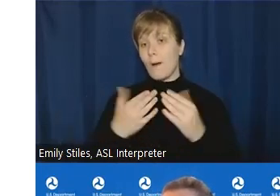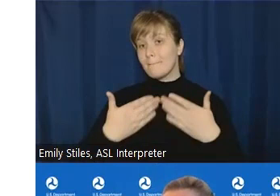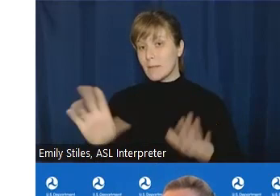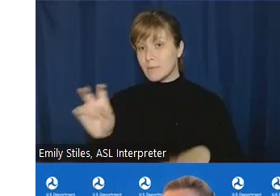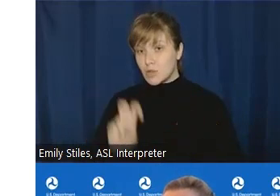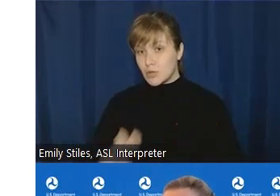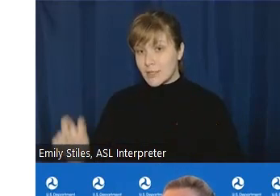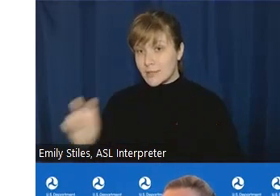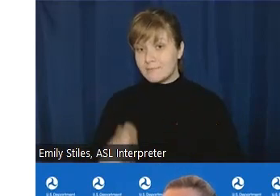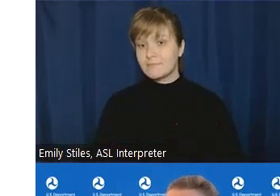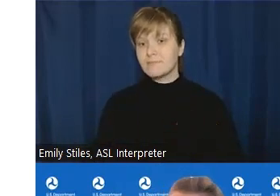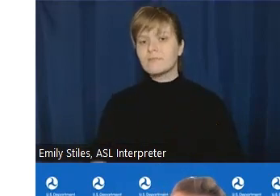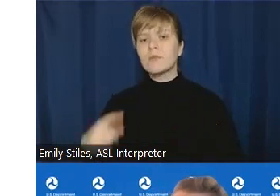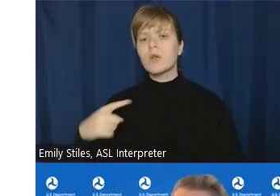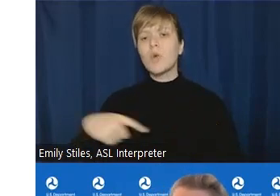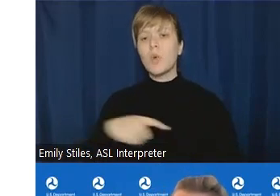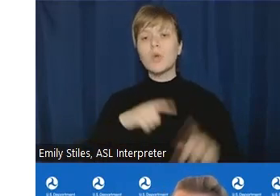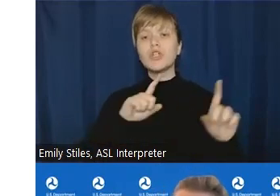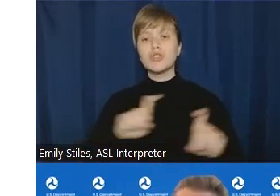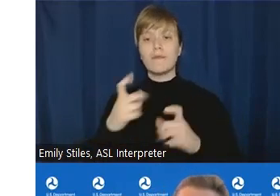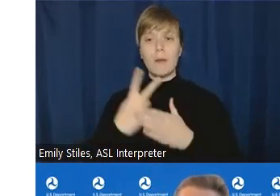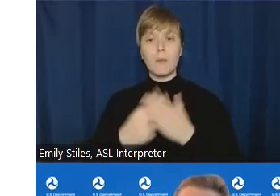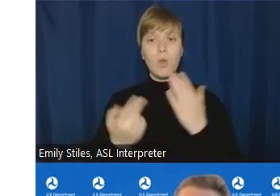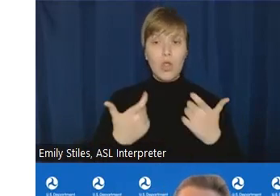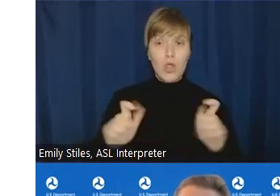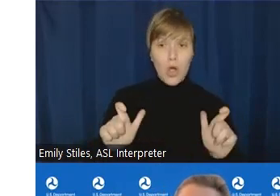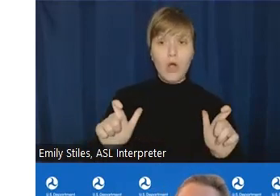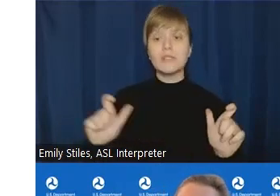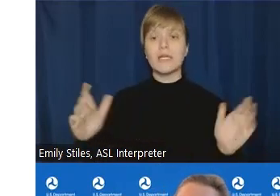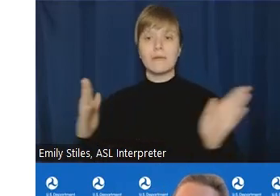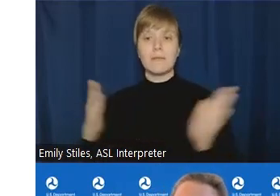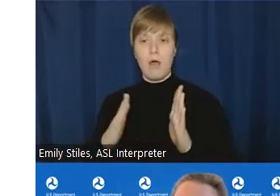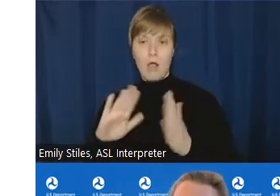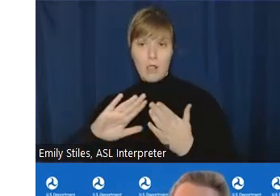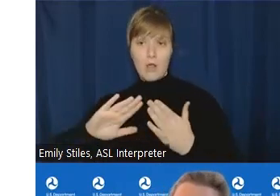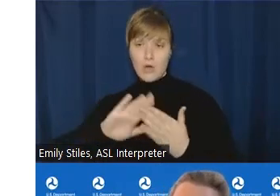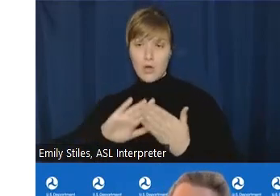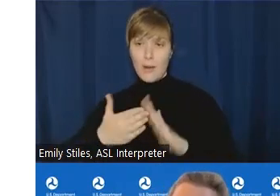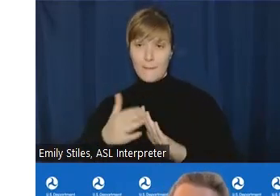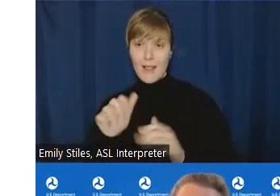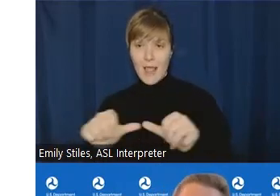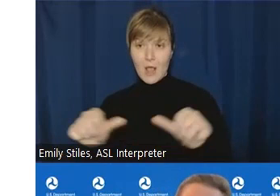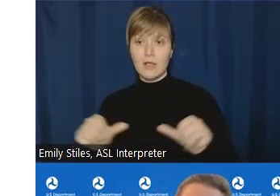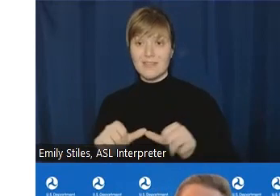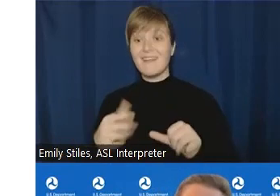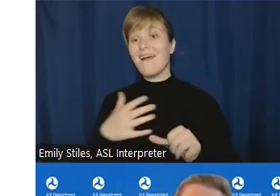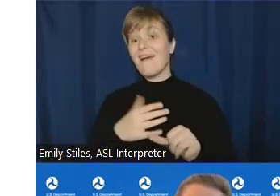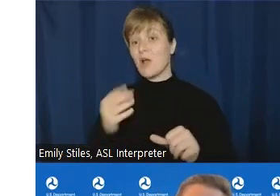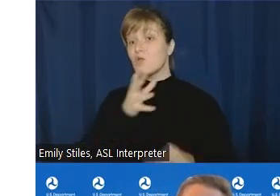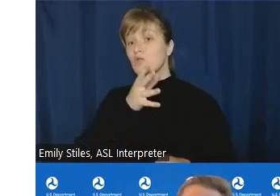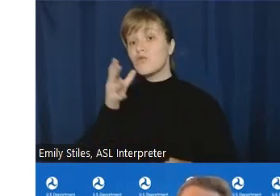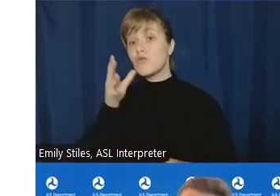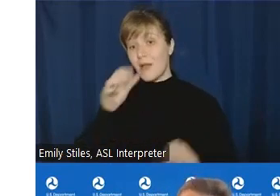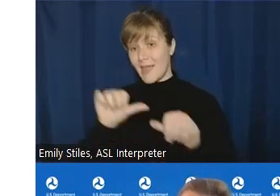serving both large and small urban areas as well as rural agencies and tribes. That tool